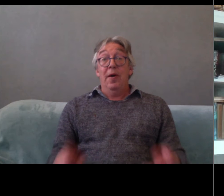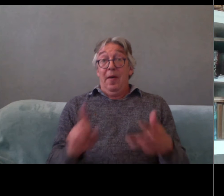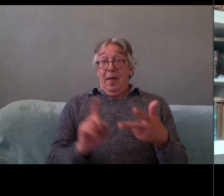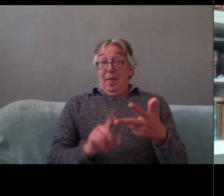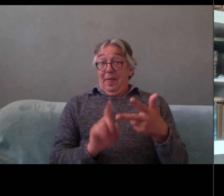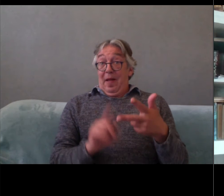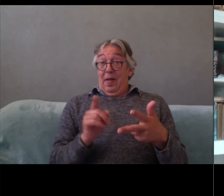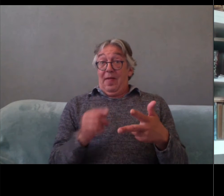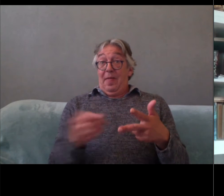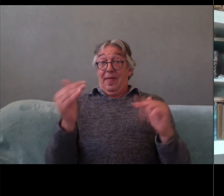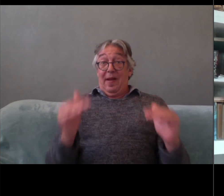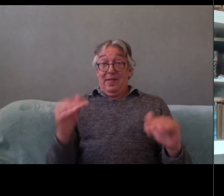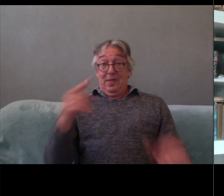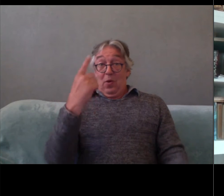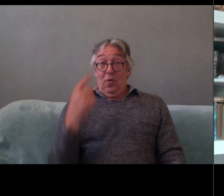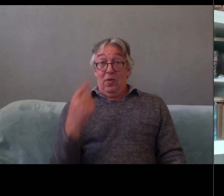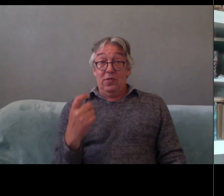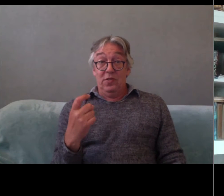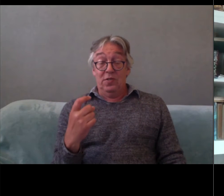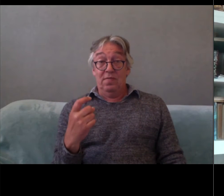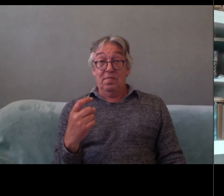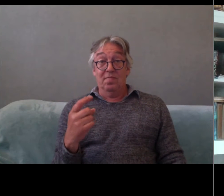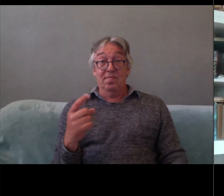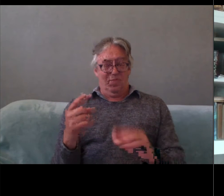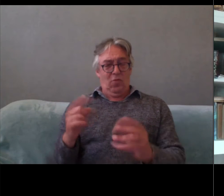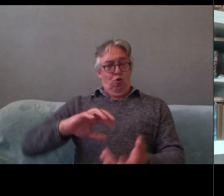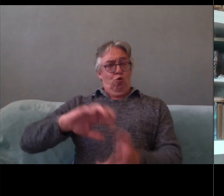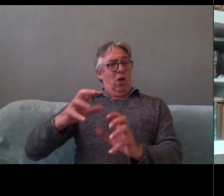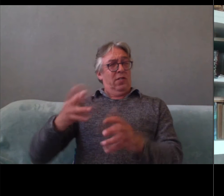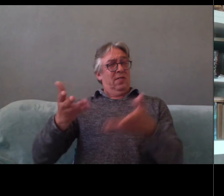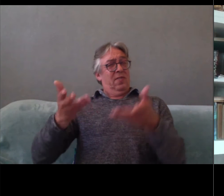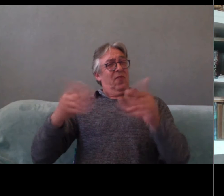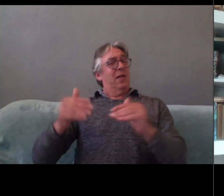Of course, they have a feeling that the crisis is going down.